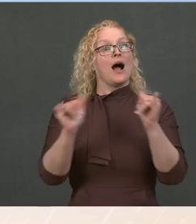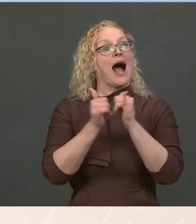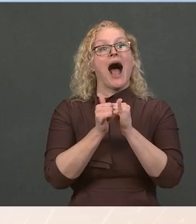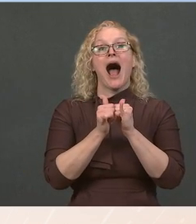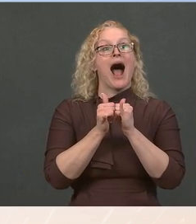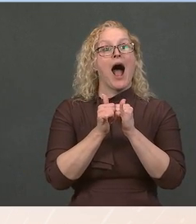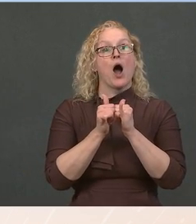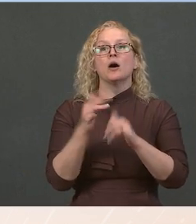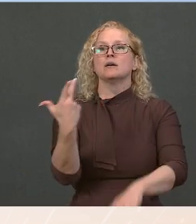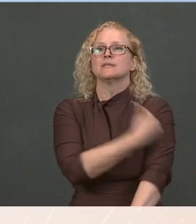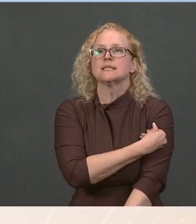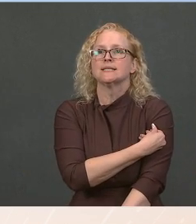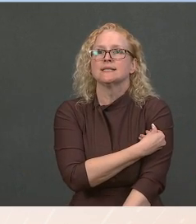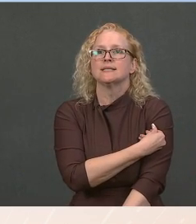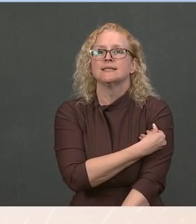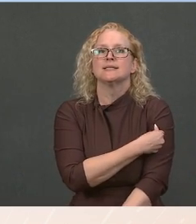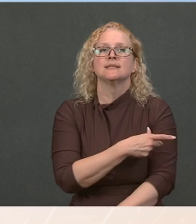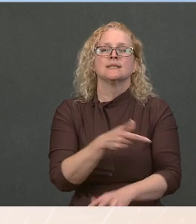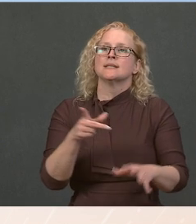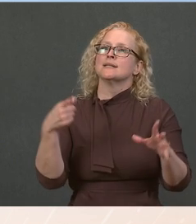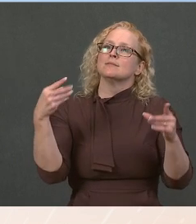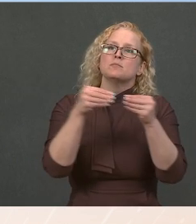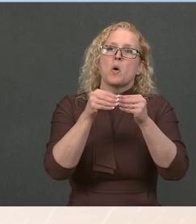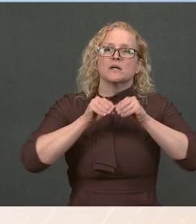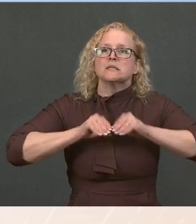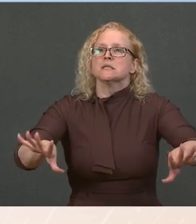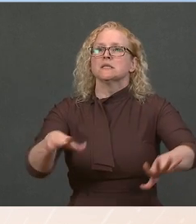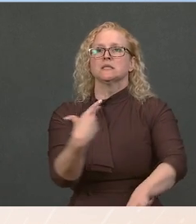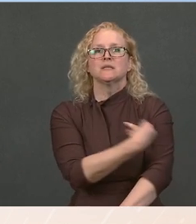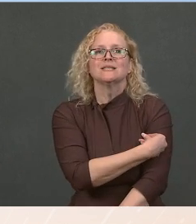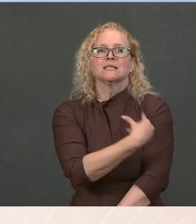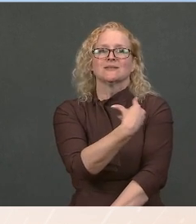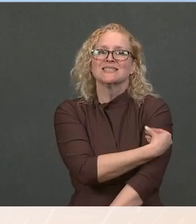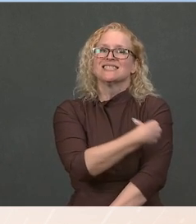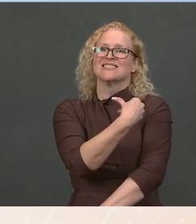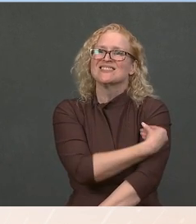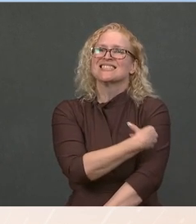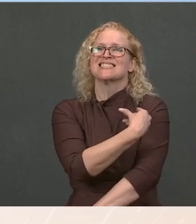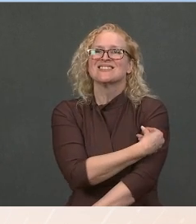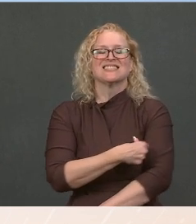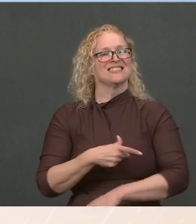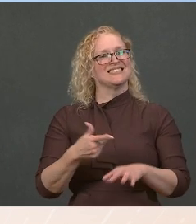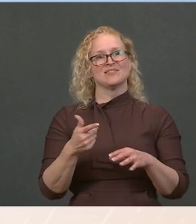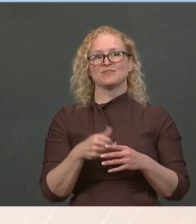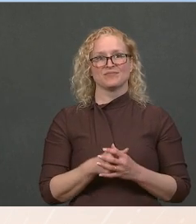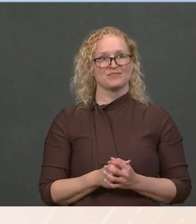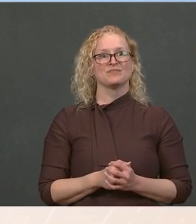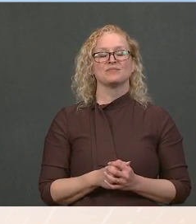So that's incredibly important. And that is our message. And also we understand and we have seen